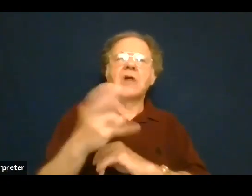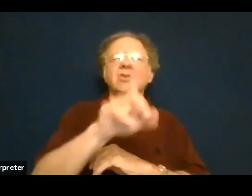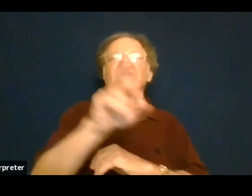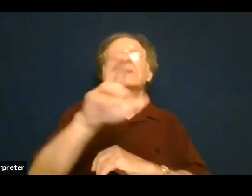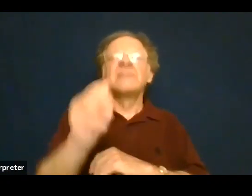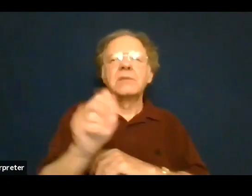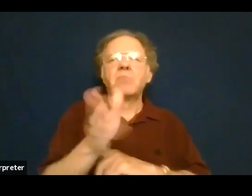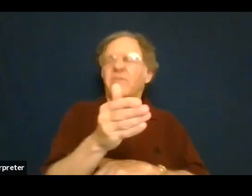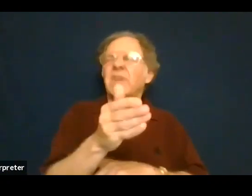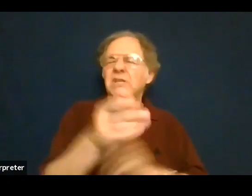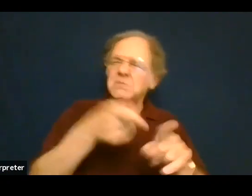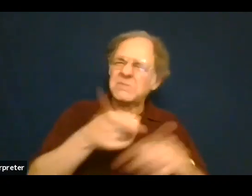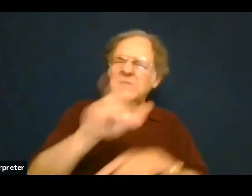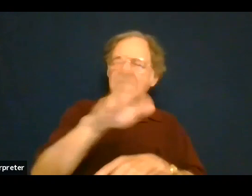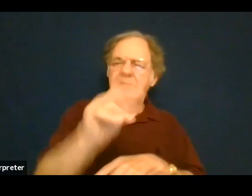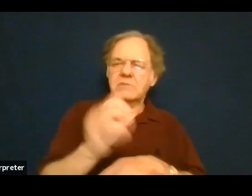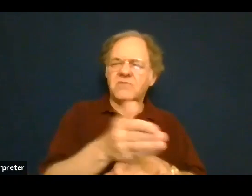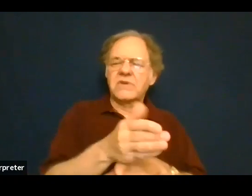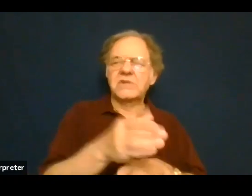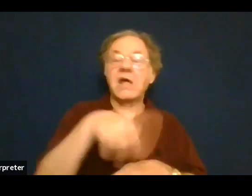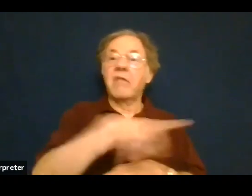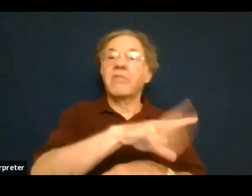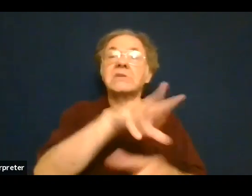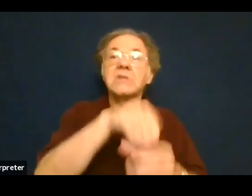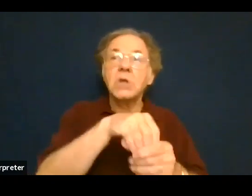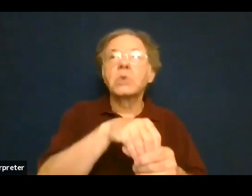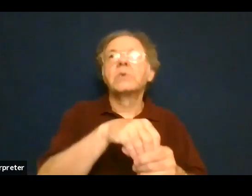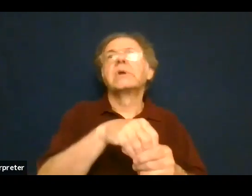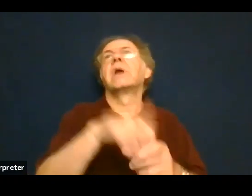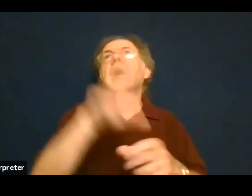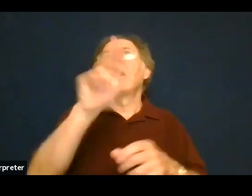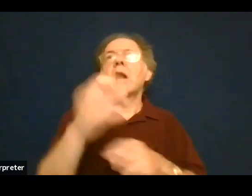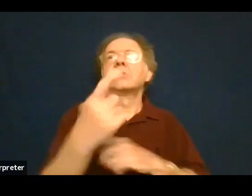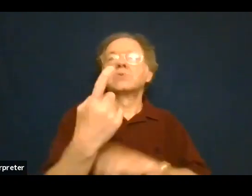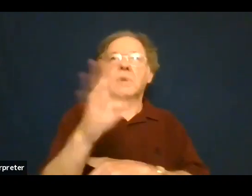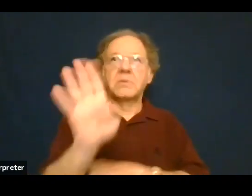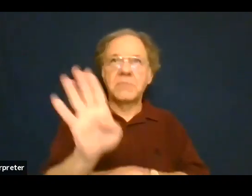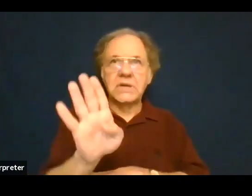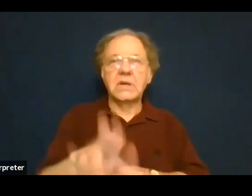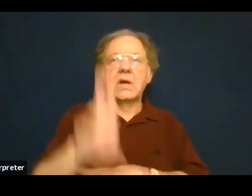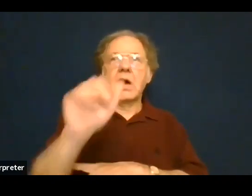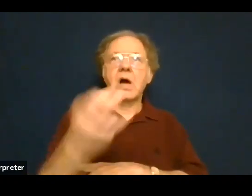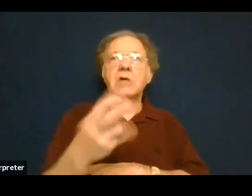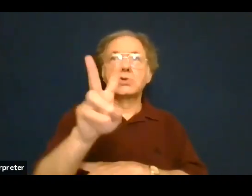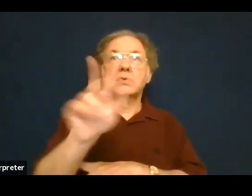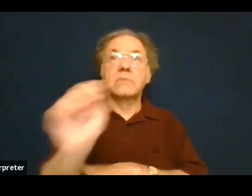And these included models of USH1B, USH2A and USH3A